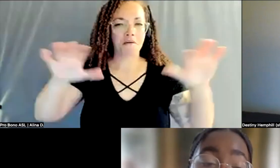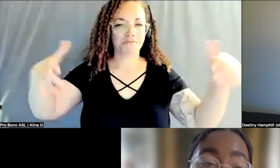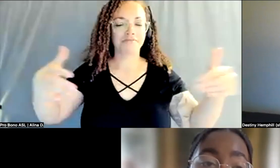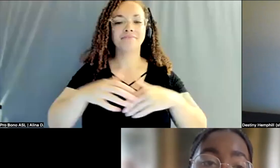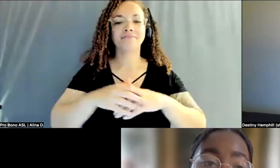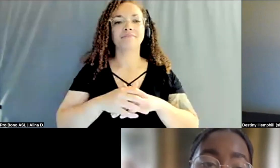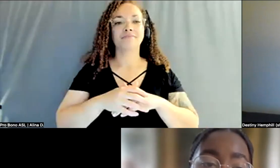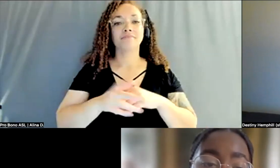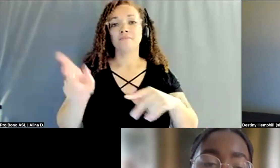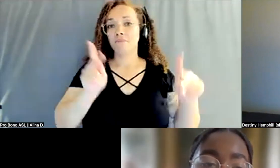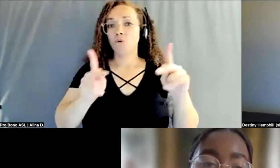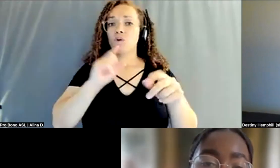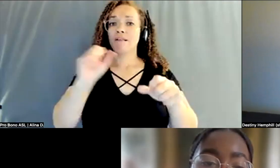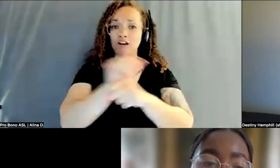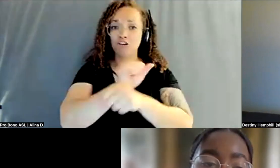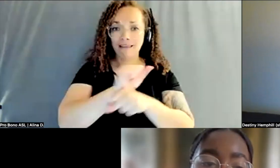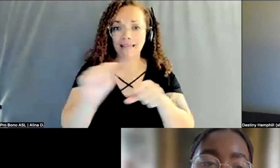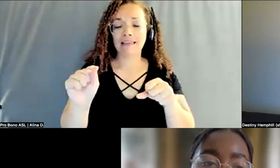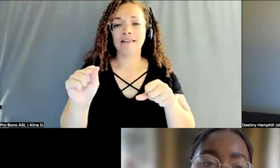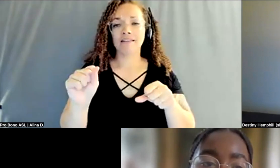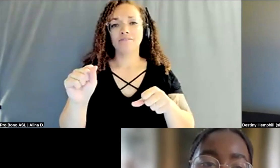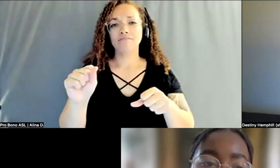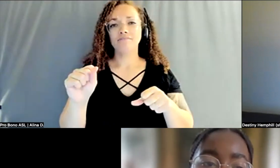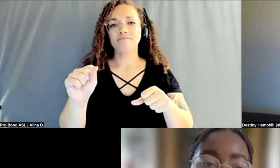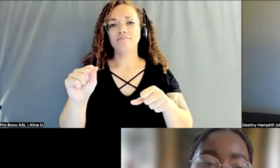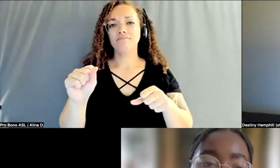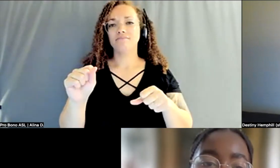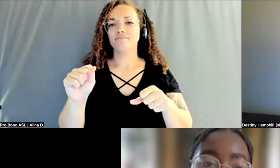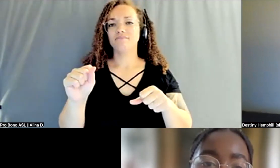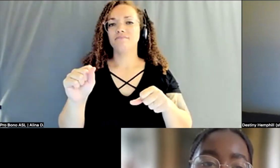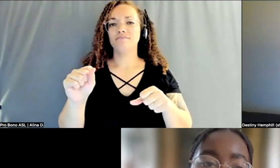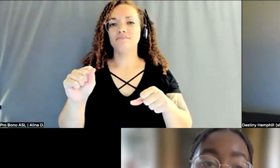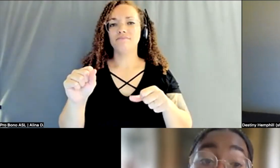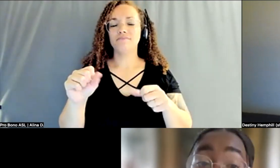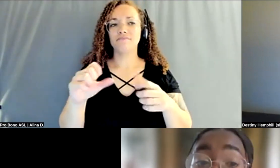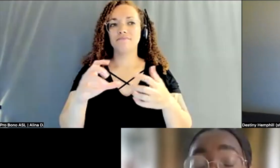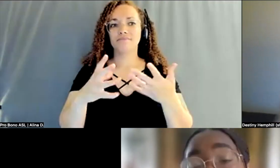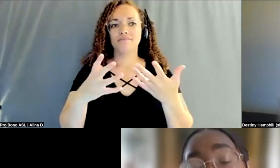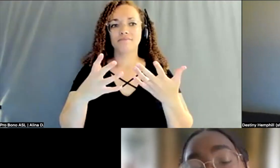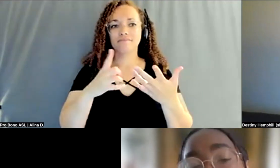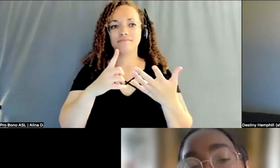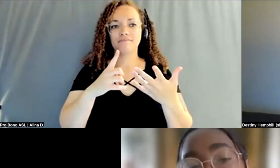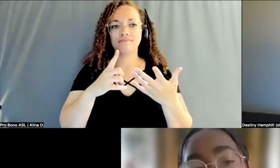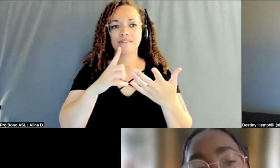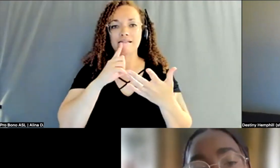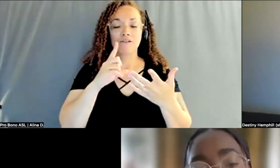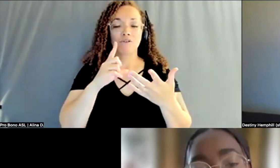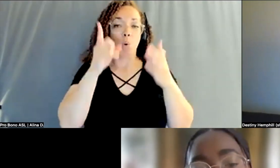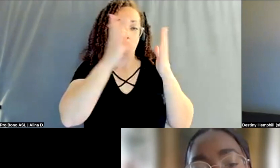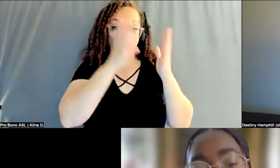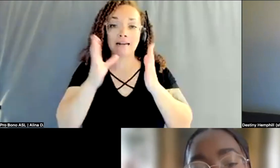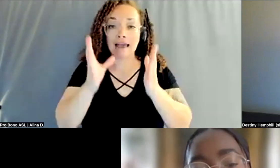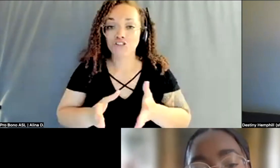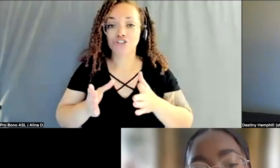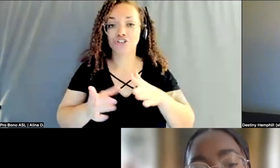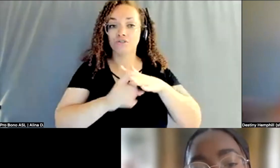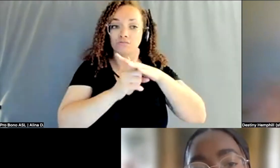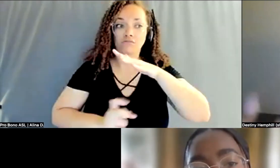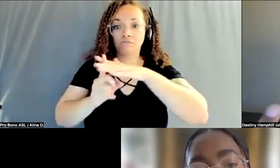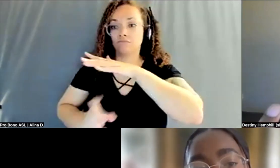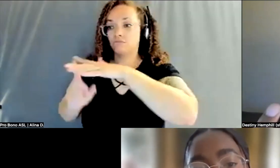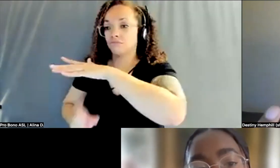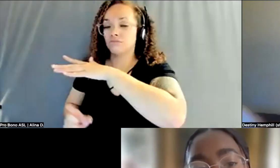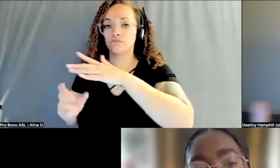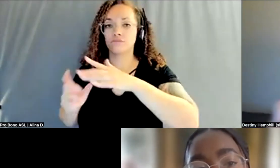that like, you know, organizers were really disappeared. And then organizers who survived